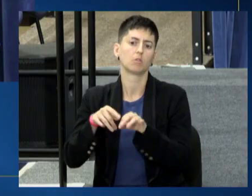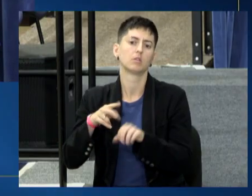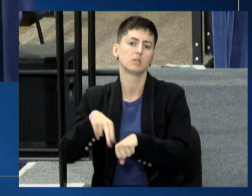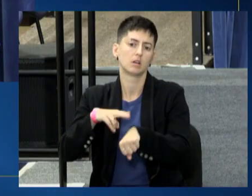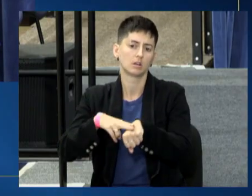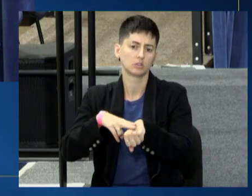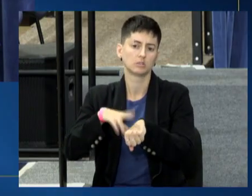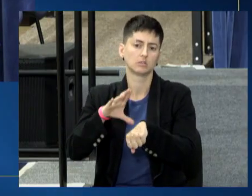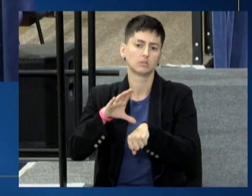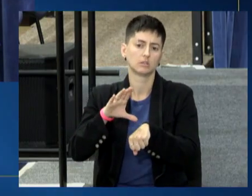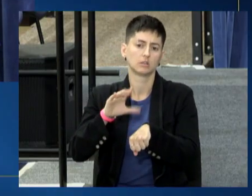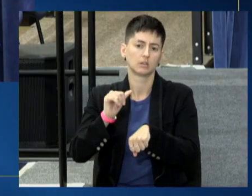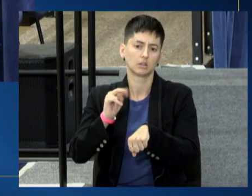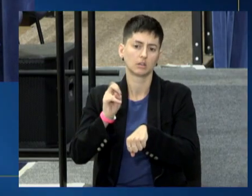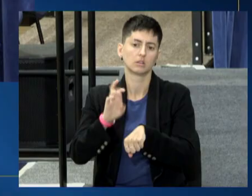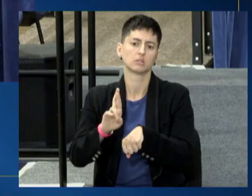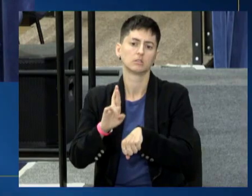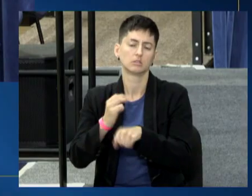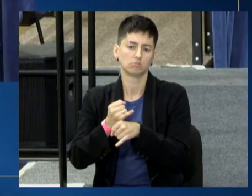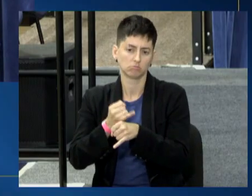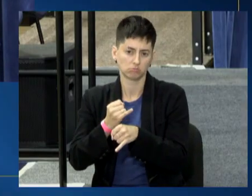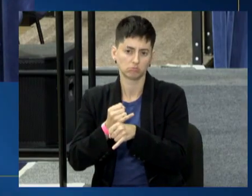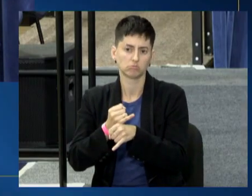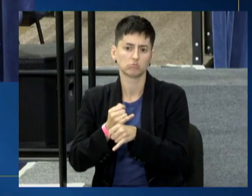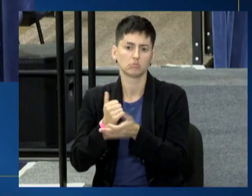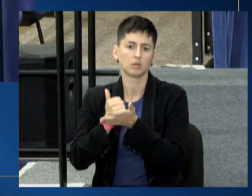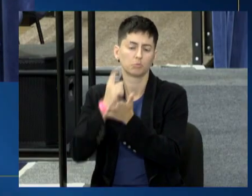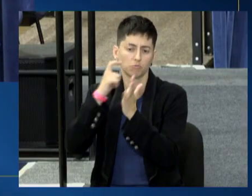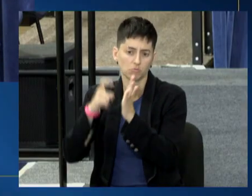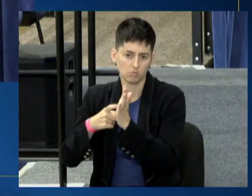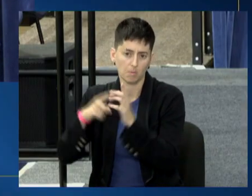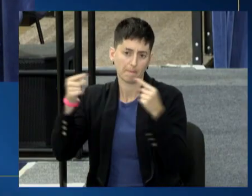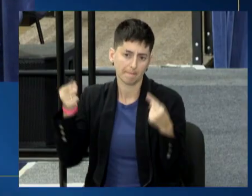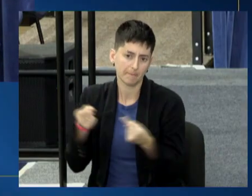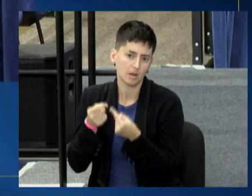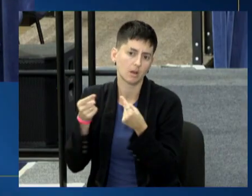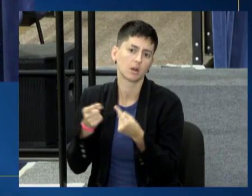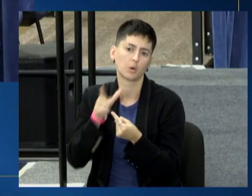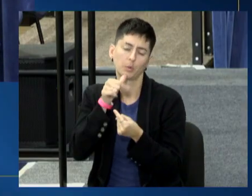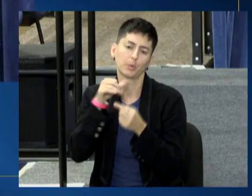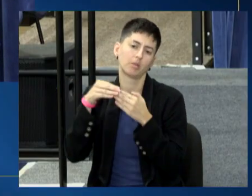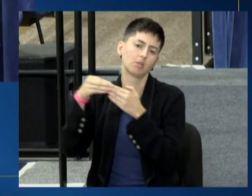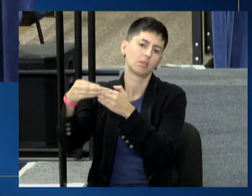cancer-related pain. That's being led by James Gulley, my friend and colleague at the NCI.